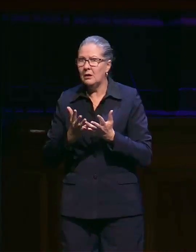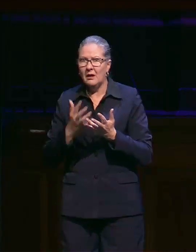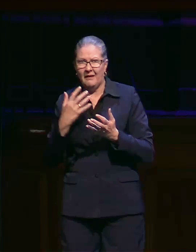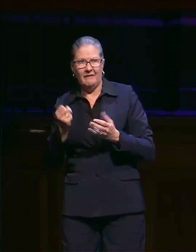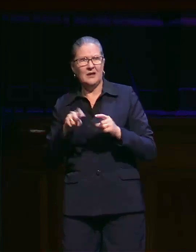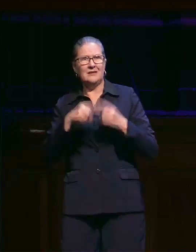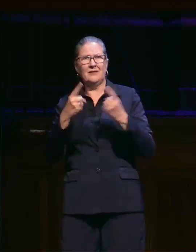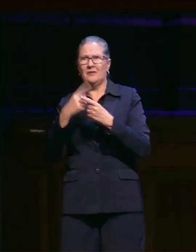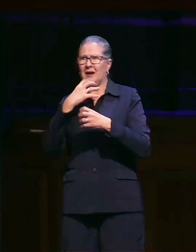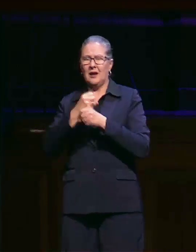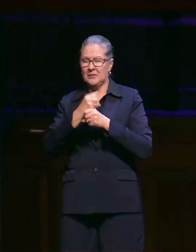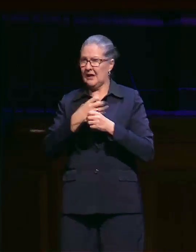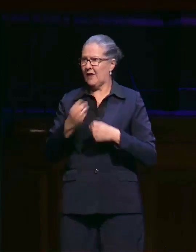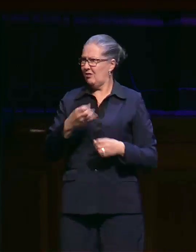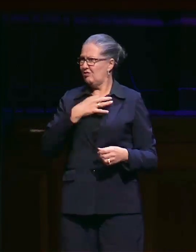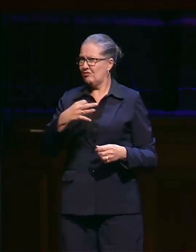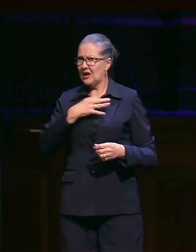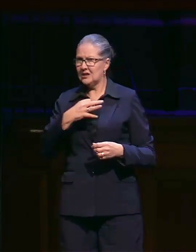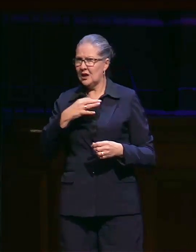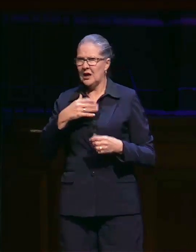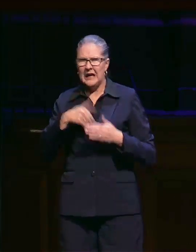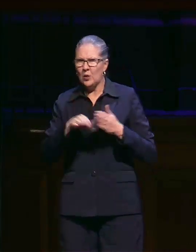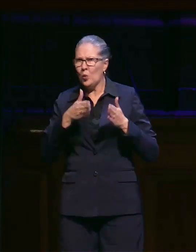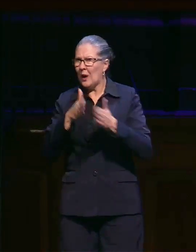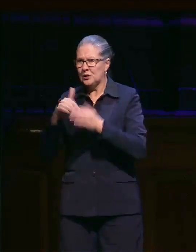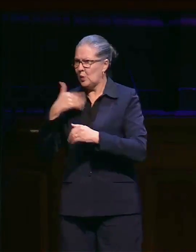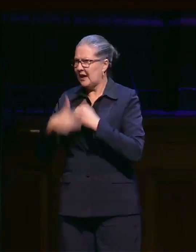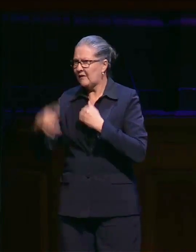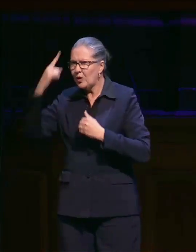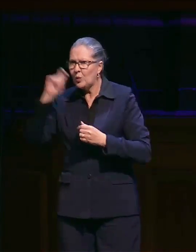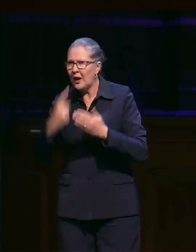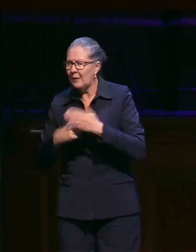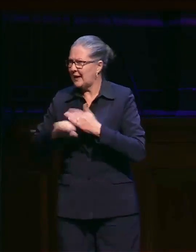that many of us never expected to see in our lifetimes nationalist sentiment that